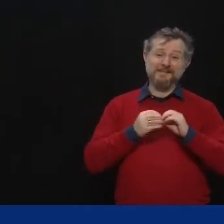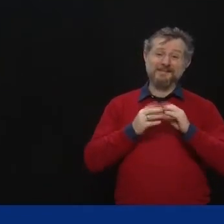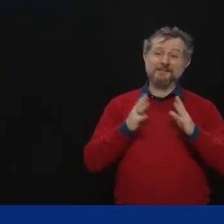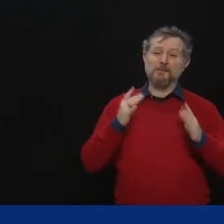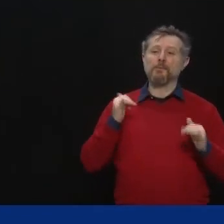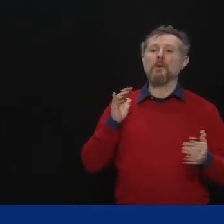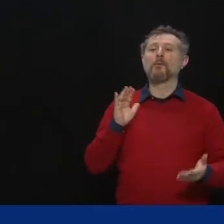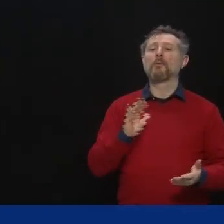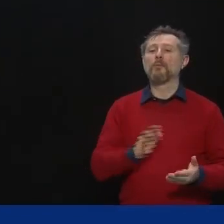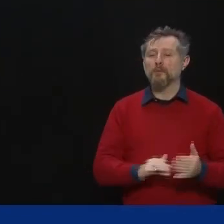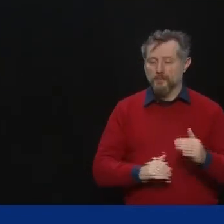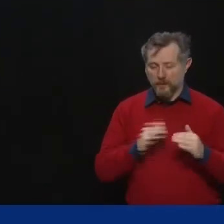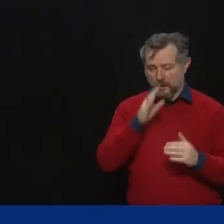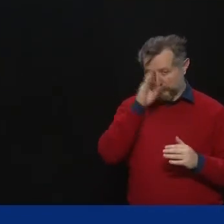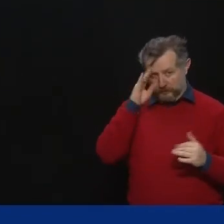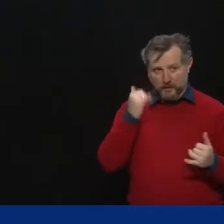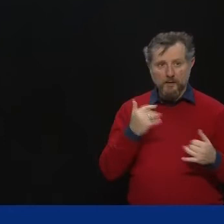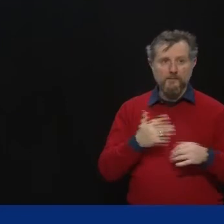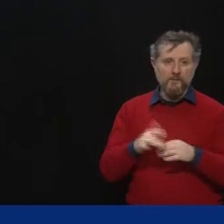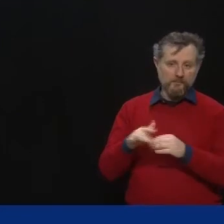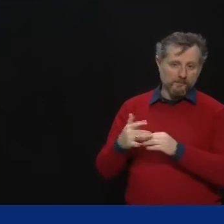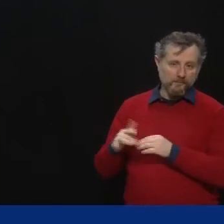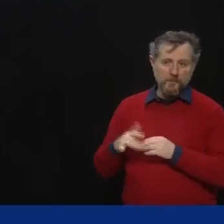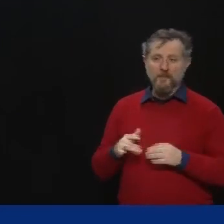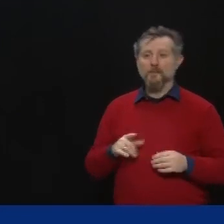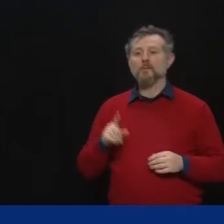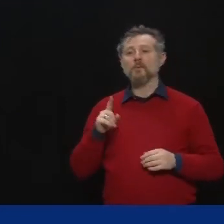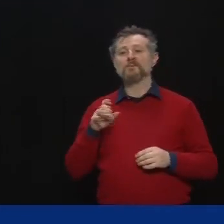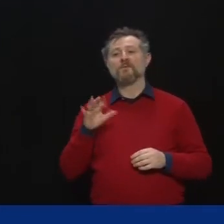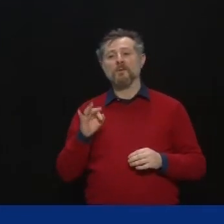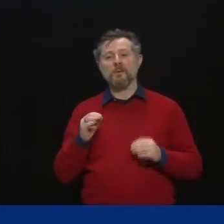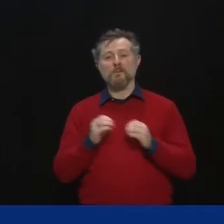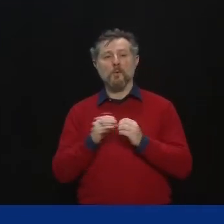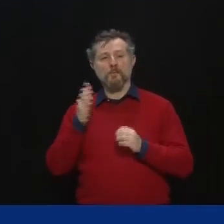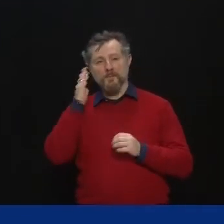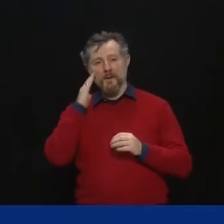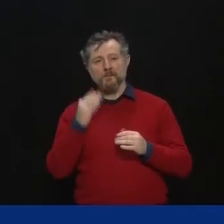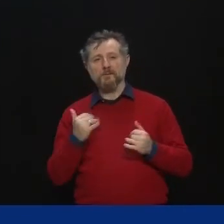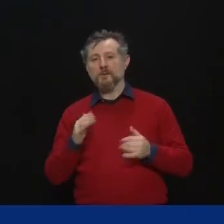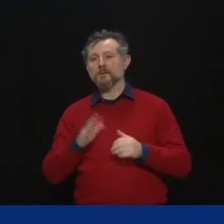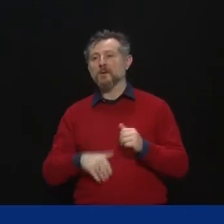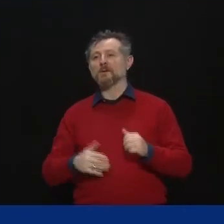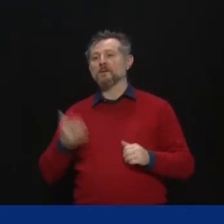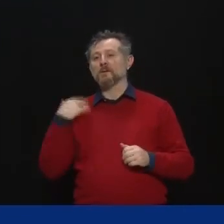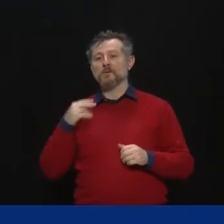MORE STAFF. AND SO WE HAVE BEEN SUCCESSFUL IN REDUCING THE NUMBER OF HOSPITALS THAT HIT THAT